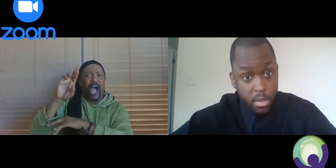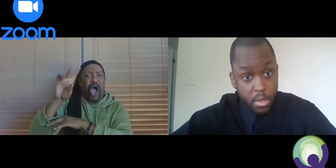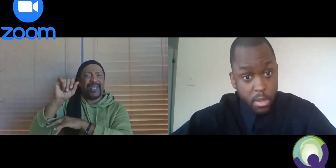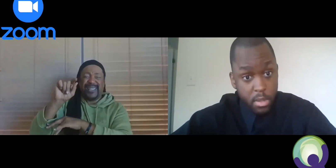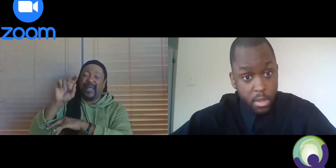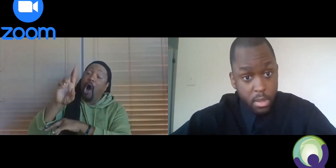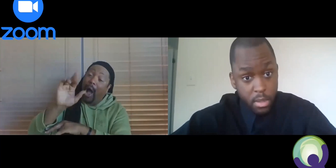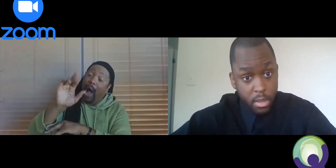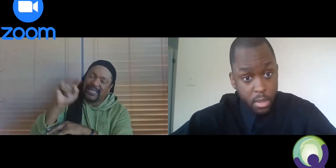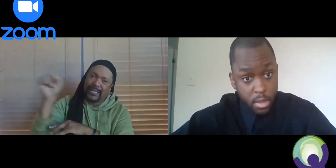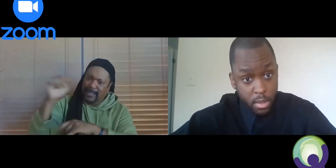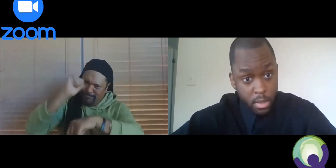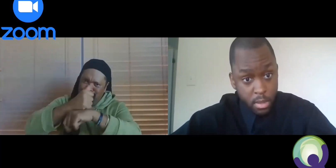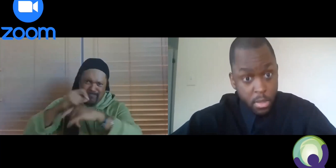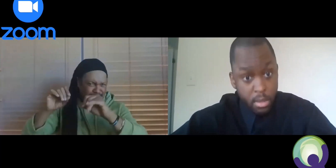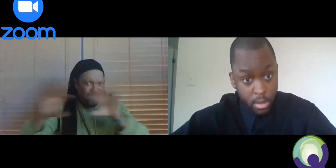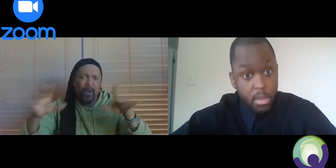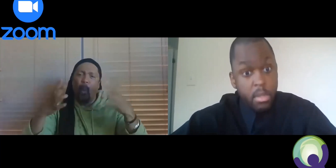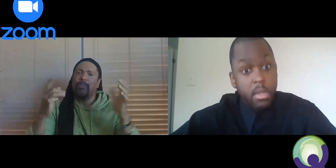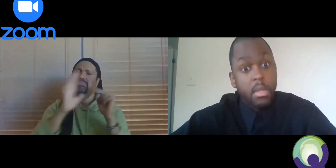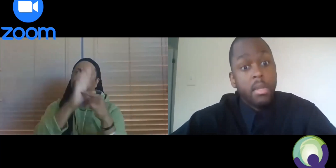He really did good.